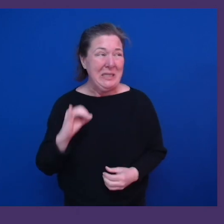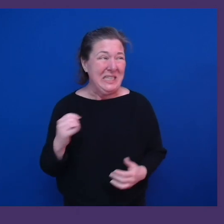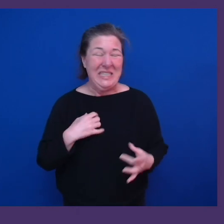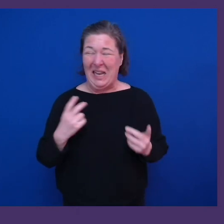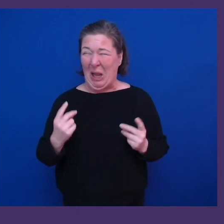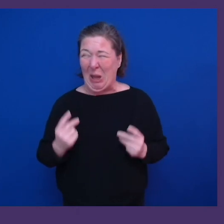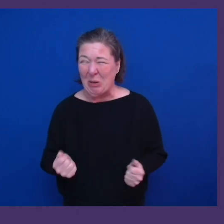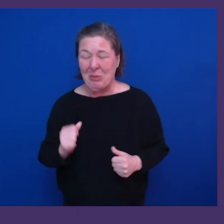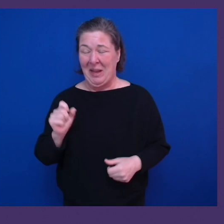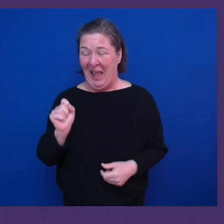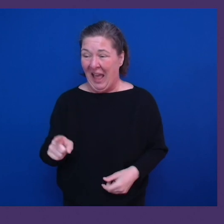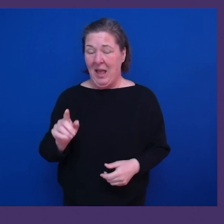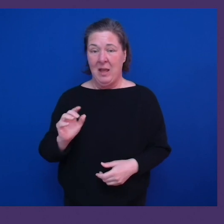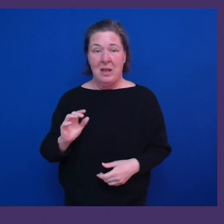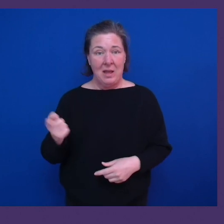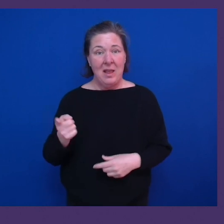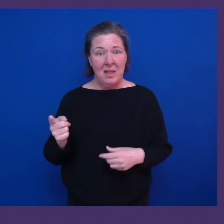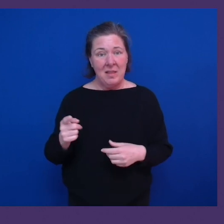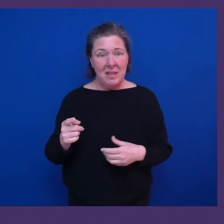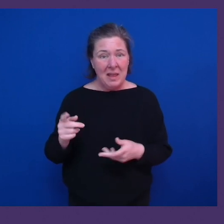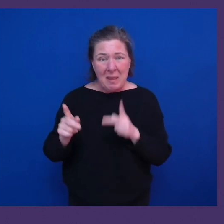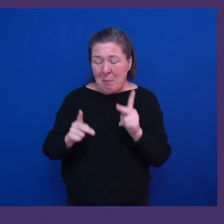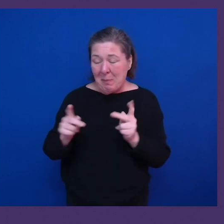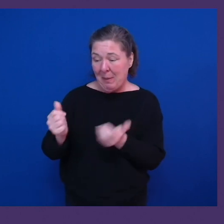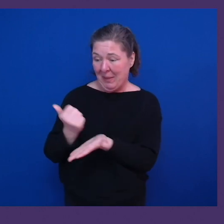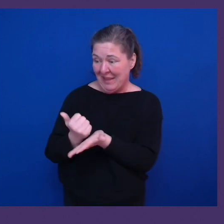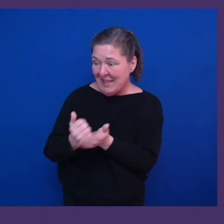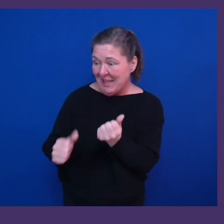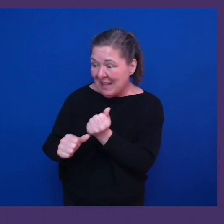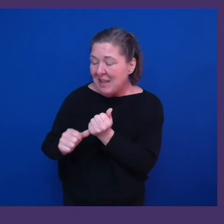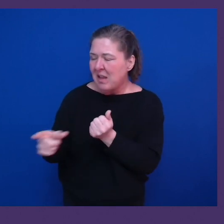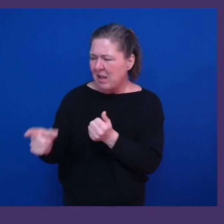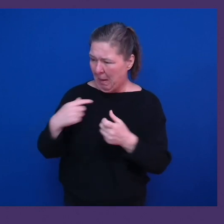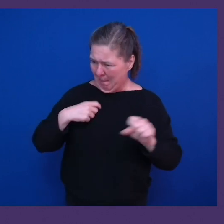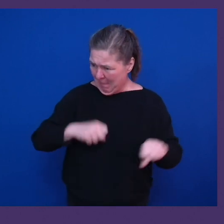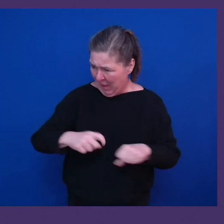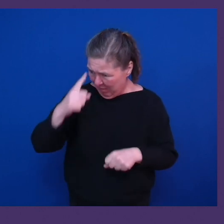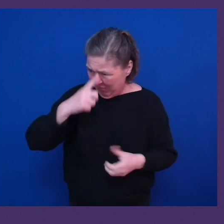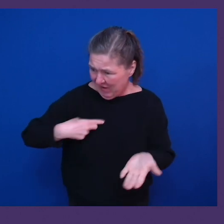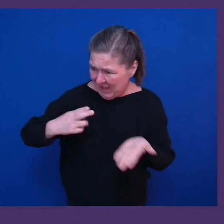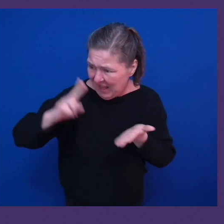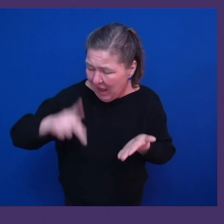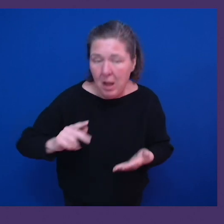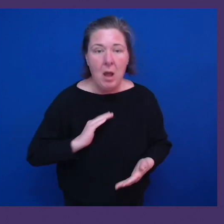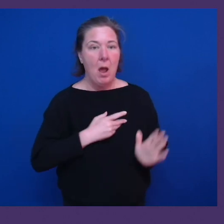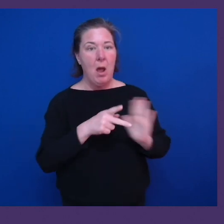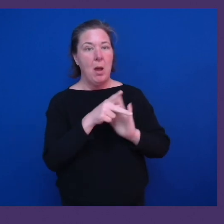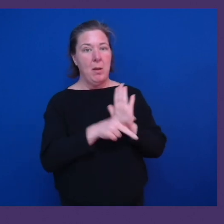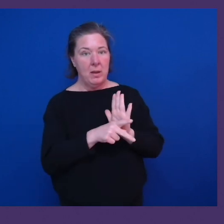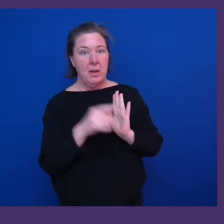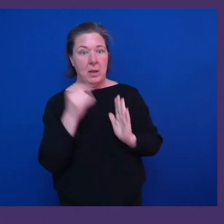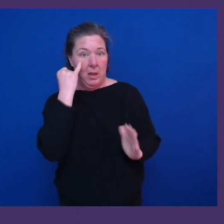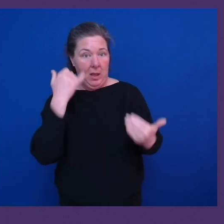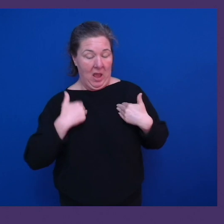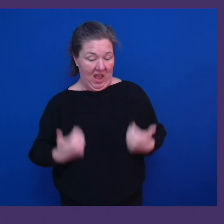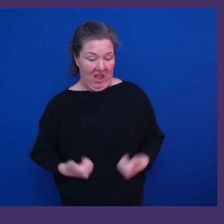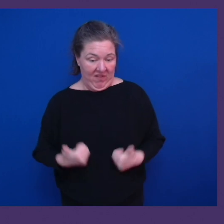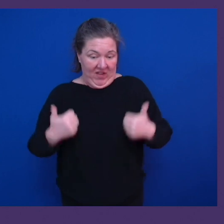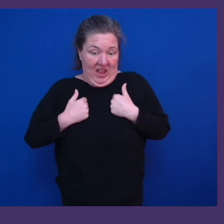is it still possible for me to sign up? And our policy states, like, if you have a life qualifying event and that's included, then I could still sign up.